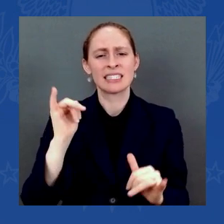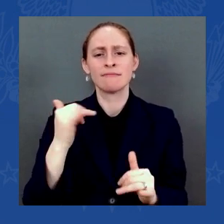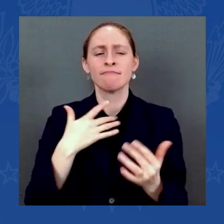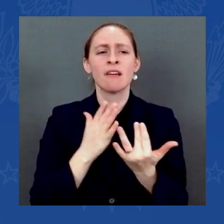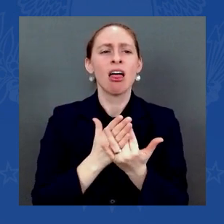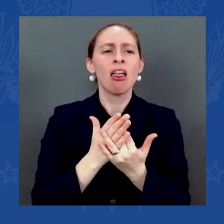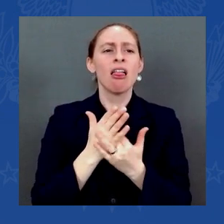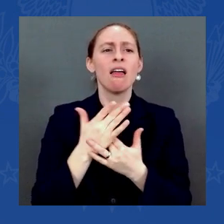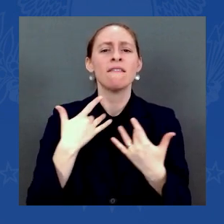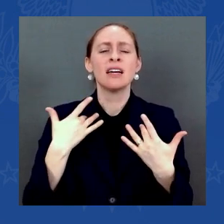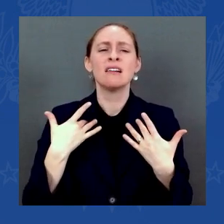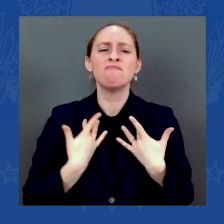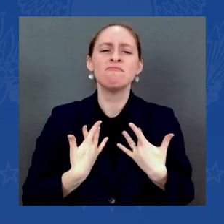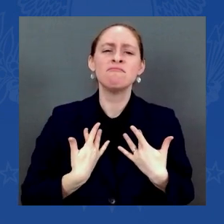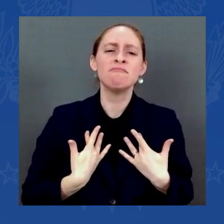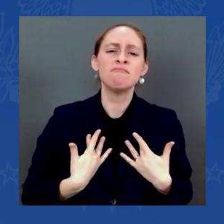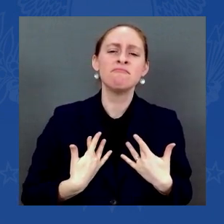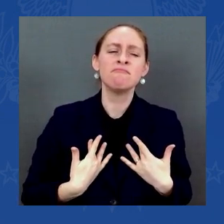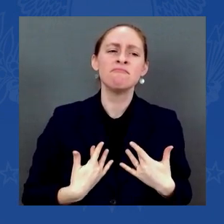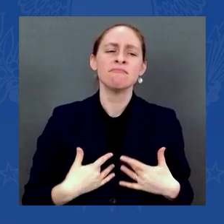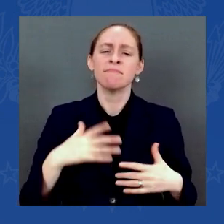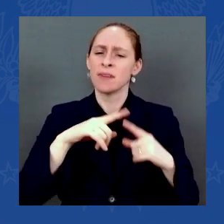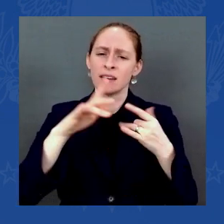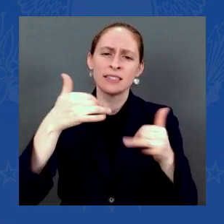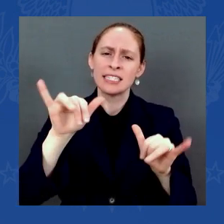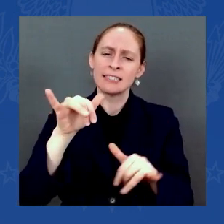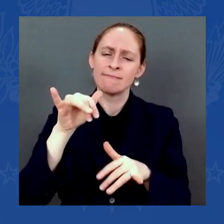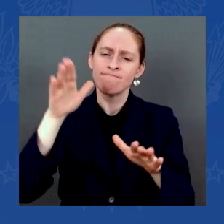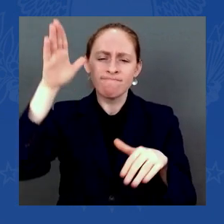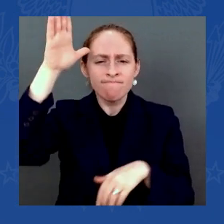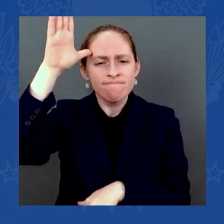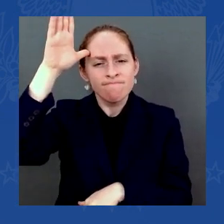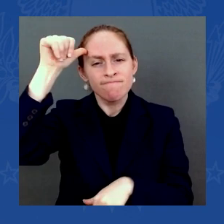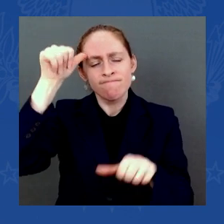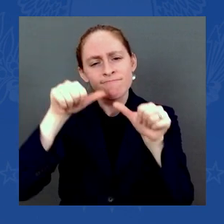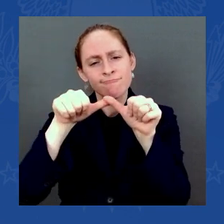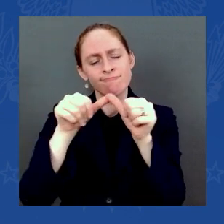One of the reasons I ran for President was to end cancer as we know it, just as we can end